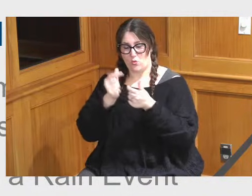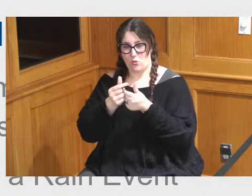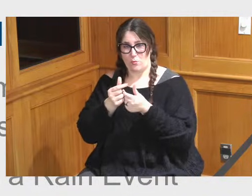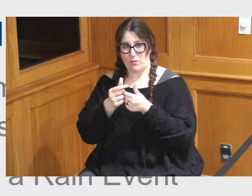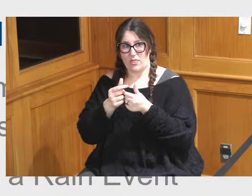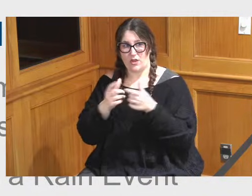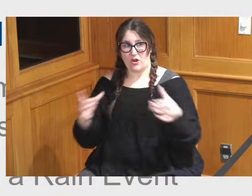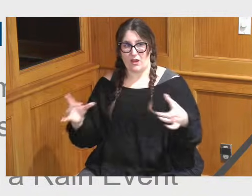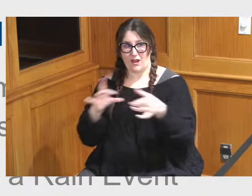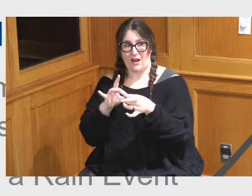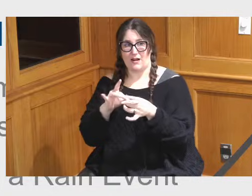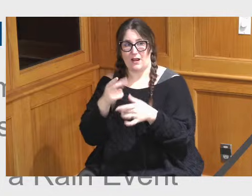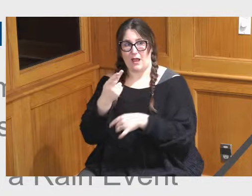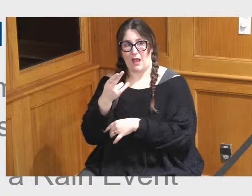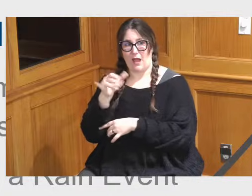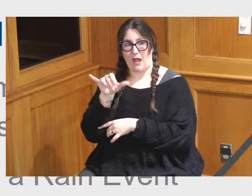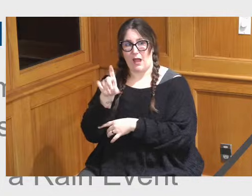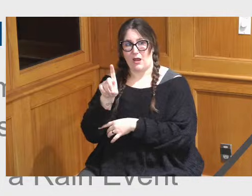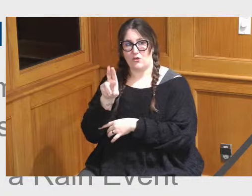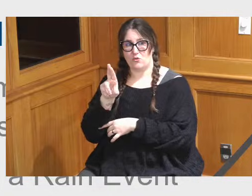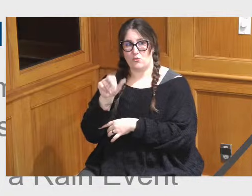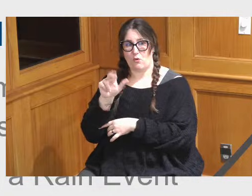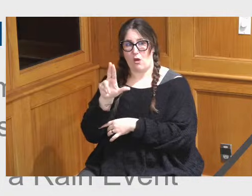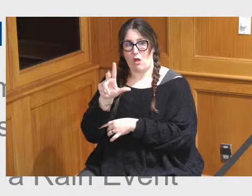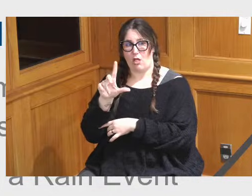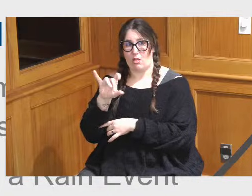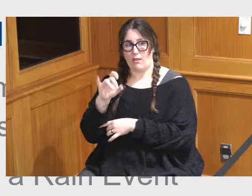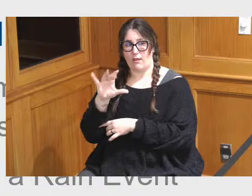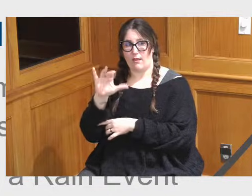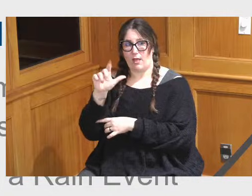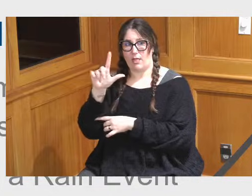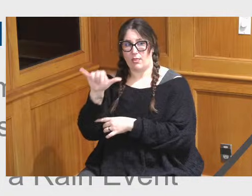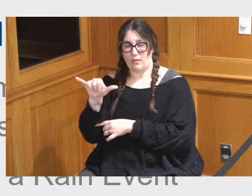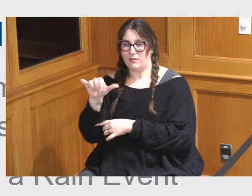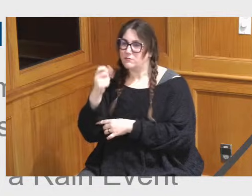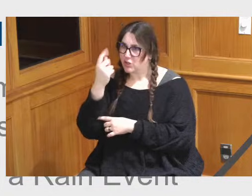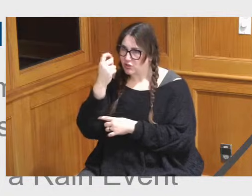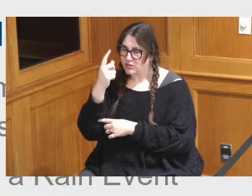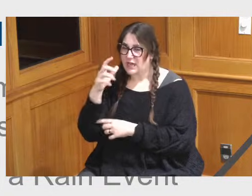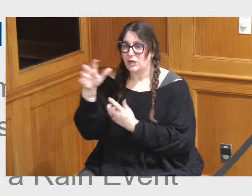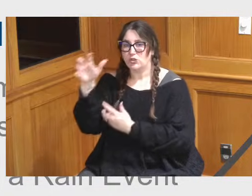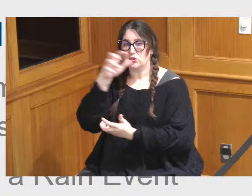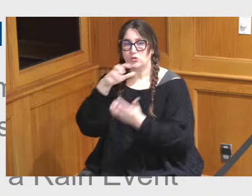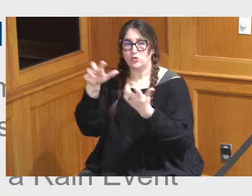they're all in the same sewer and happen during storms that have a 10% chance of happening in a